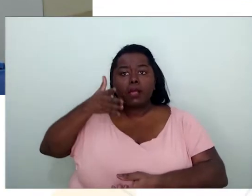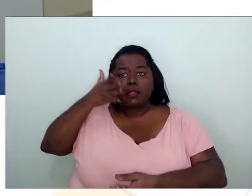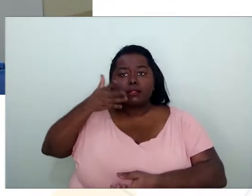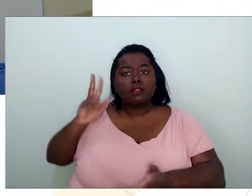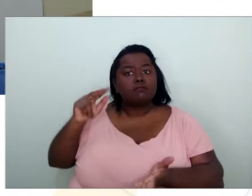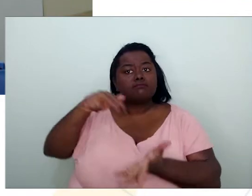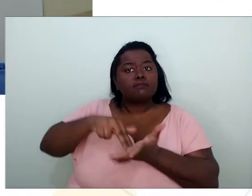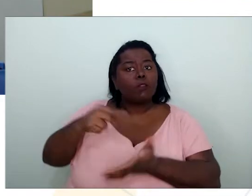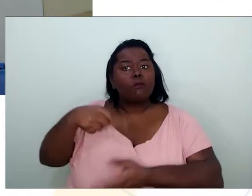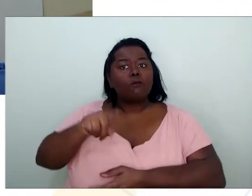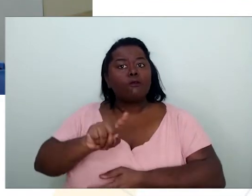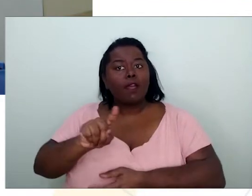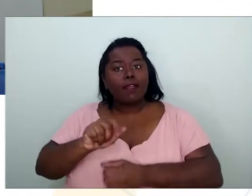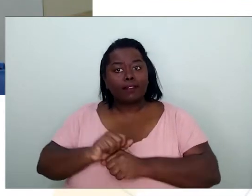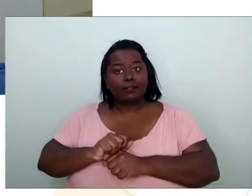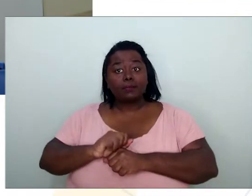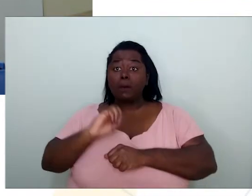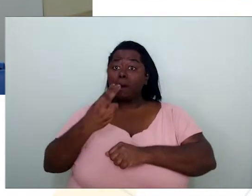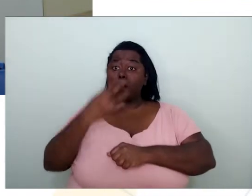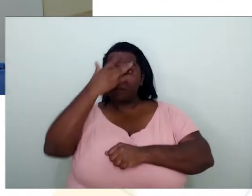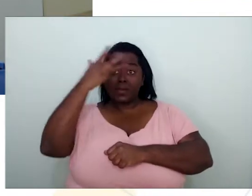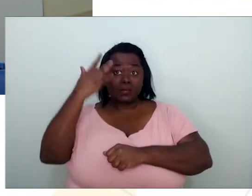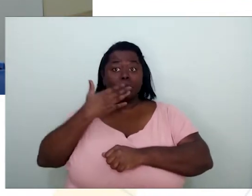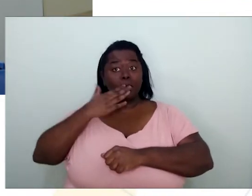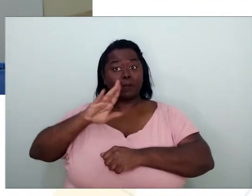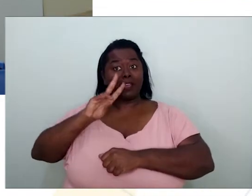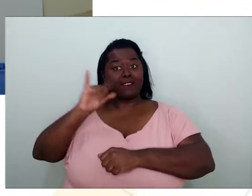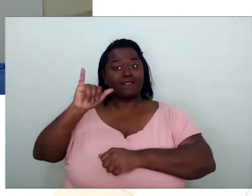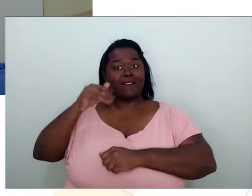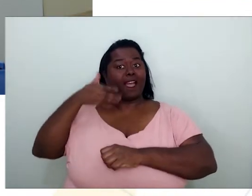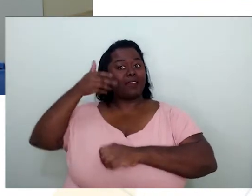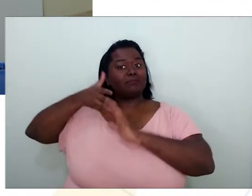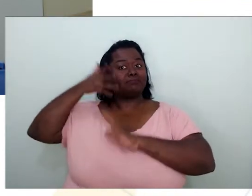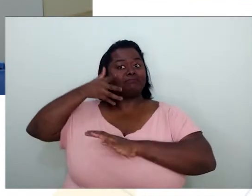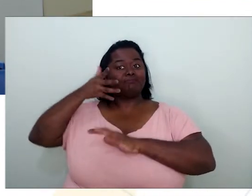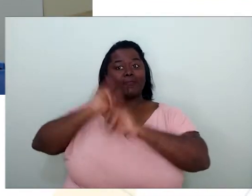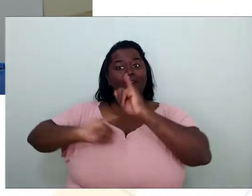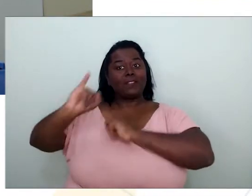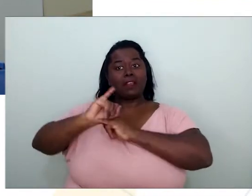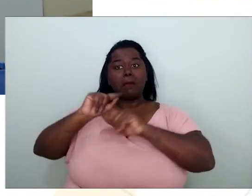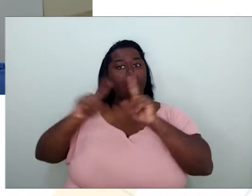show up in class or what if the lecturer doesn't show up online as they promise